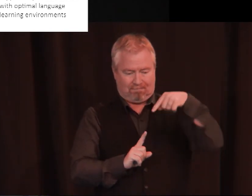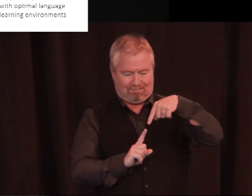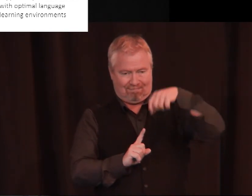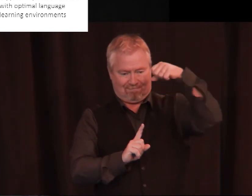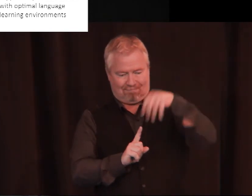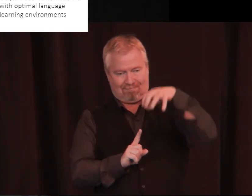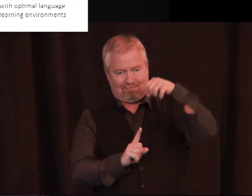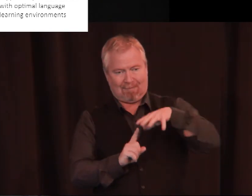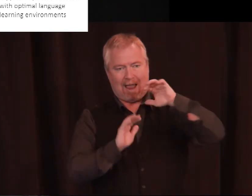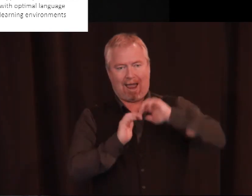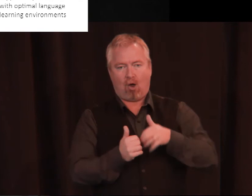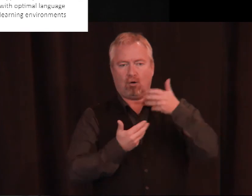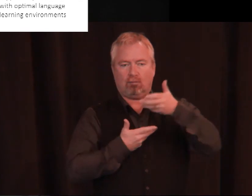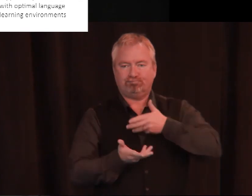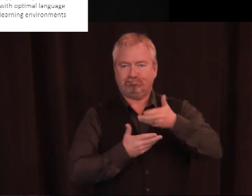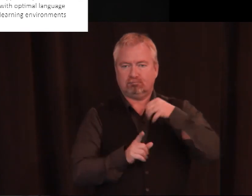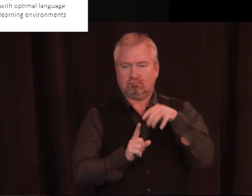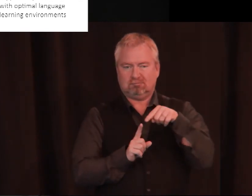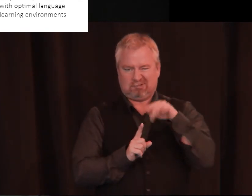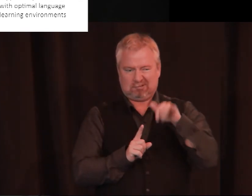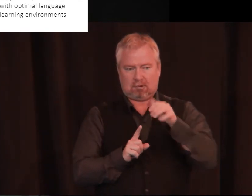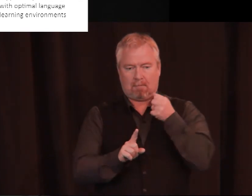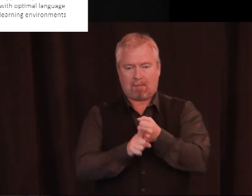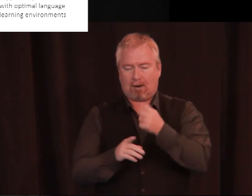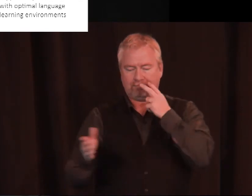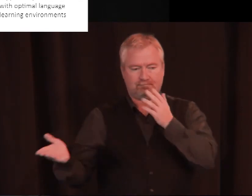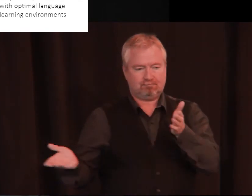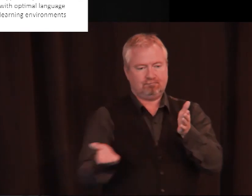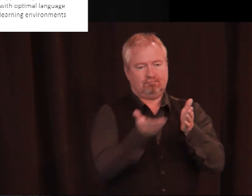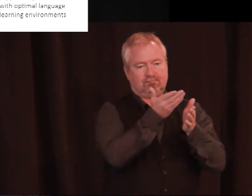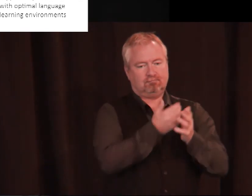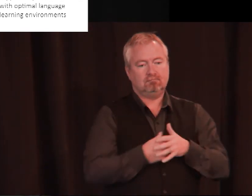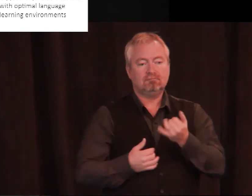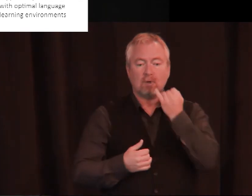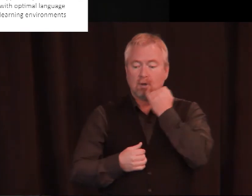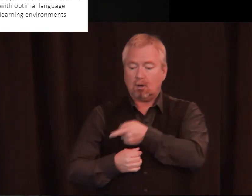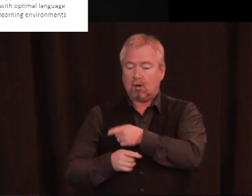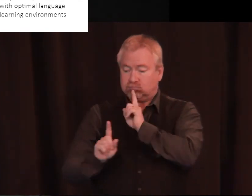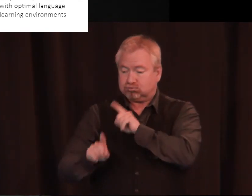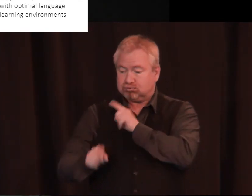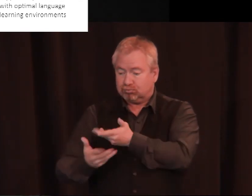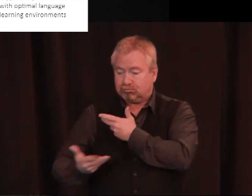but I also want to point out, this is possibly a bidirectional relationship.